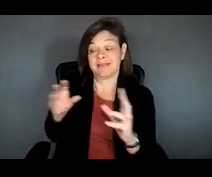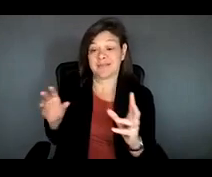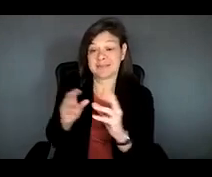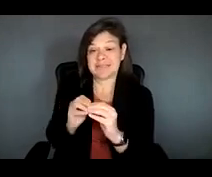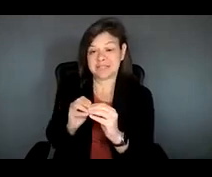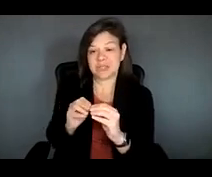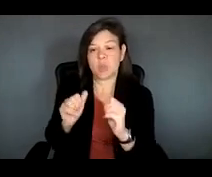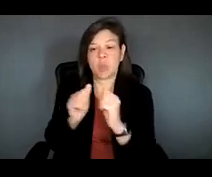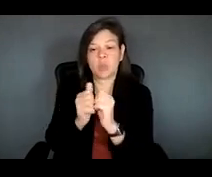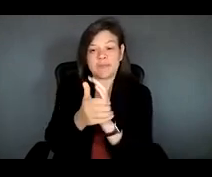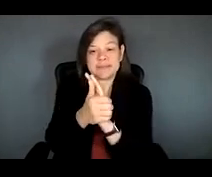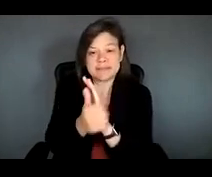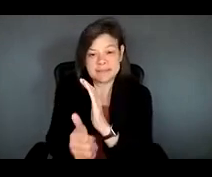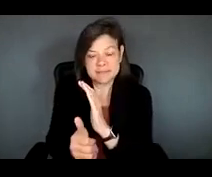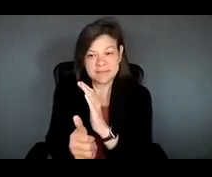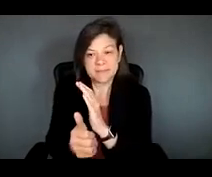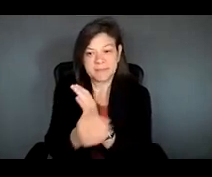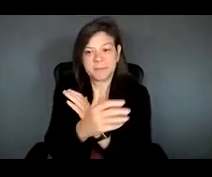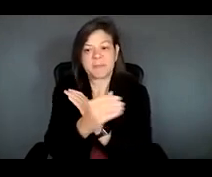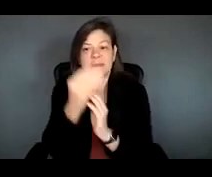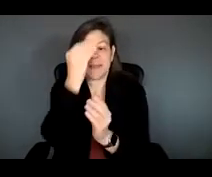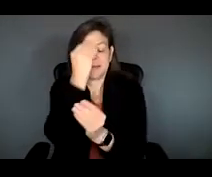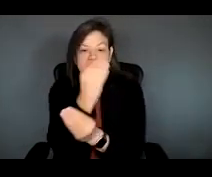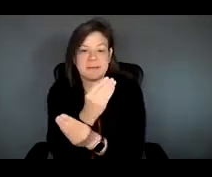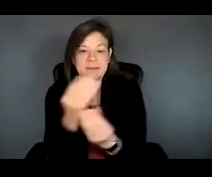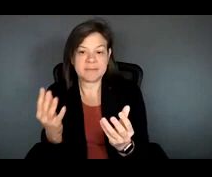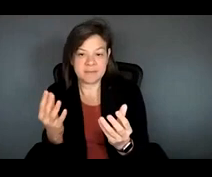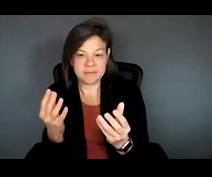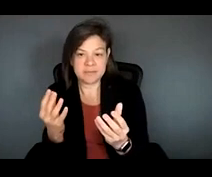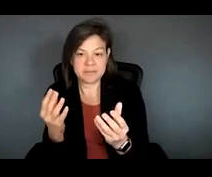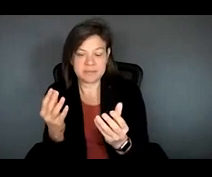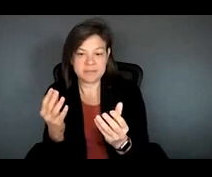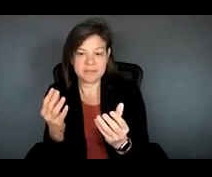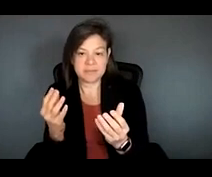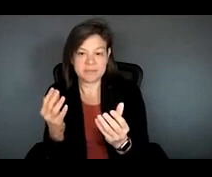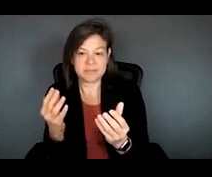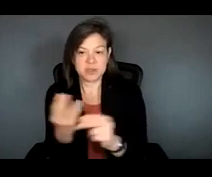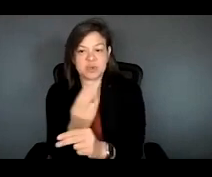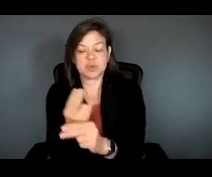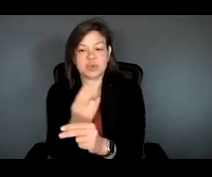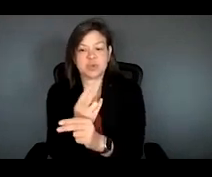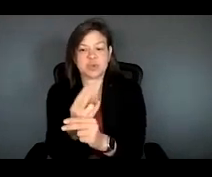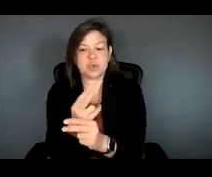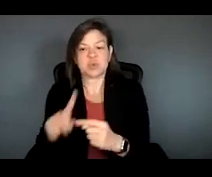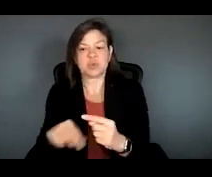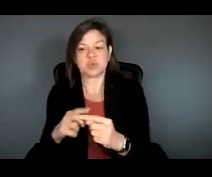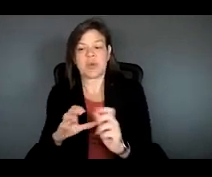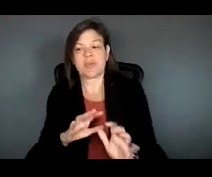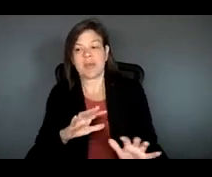skills and/or information to put into use when they're going back to their -- back home.